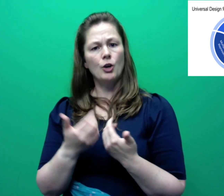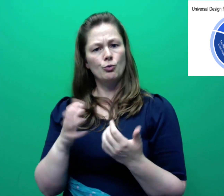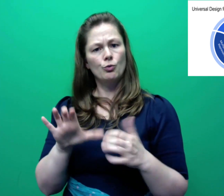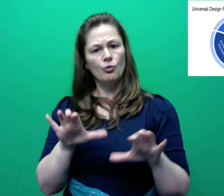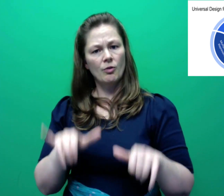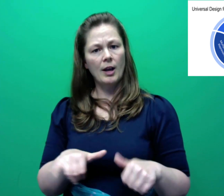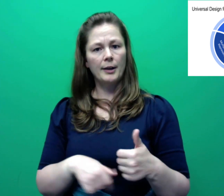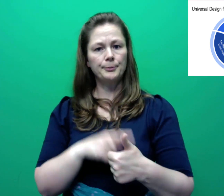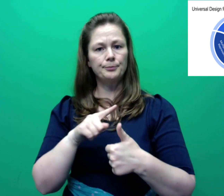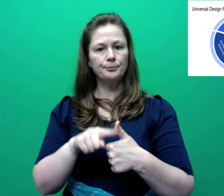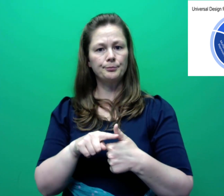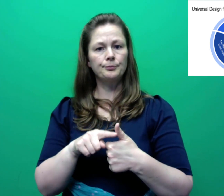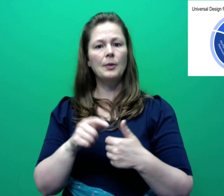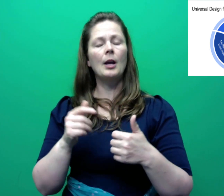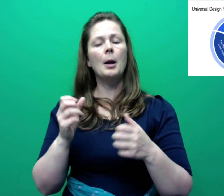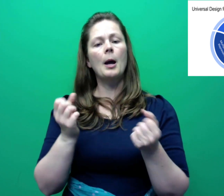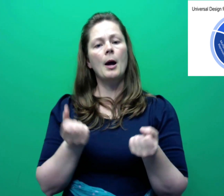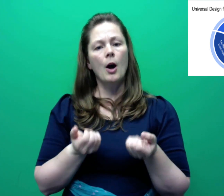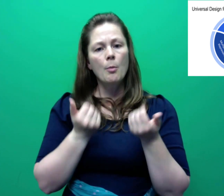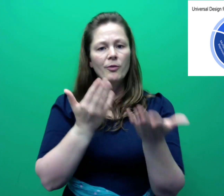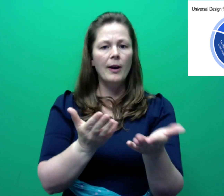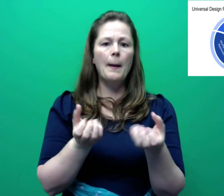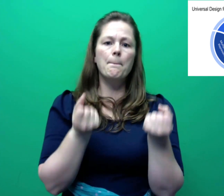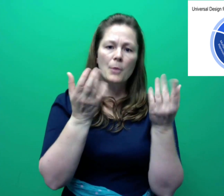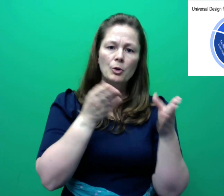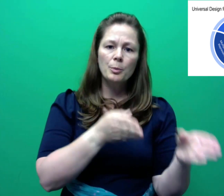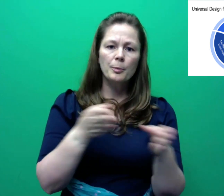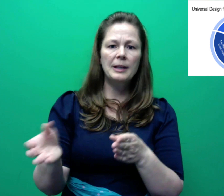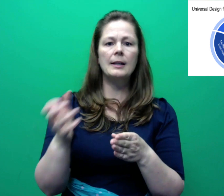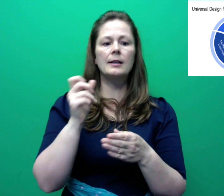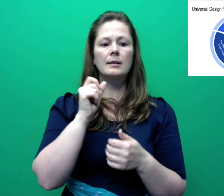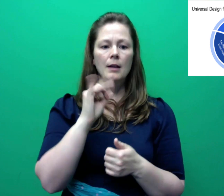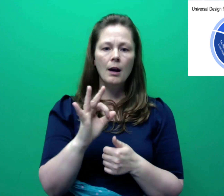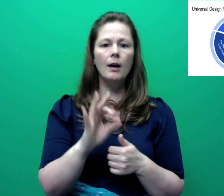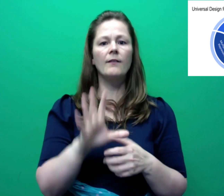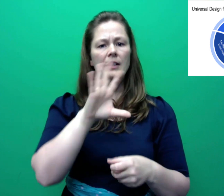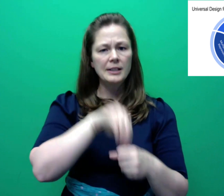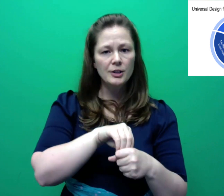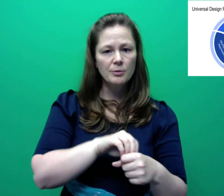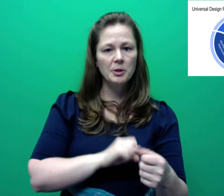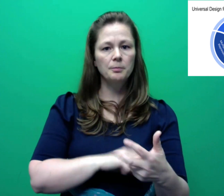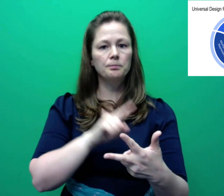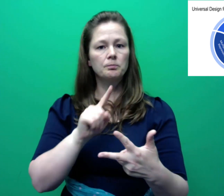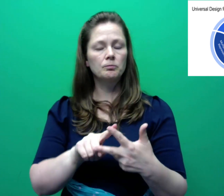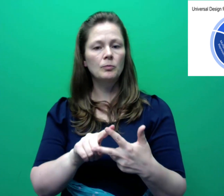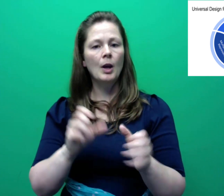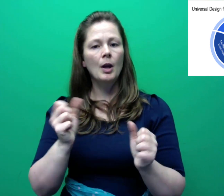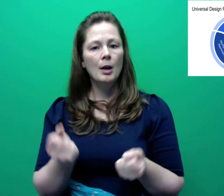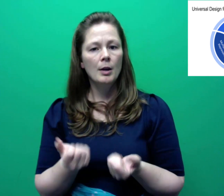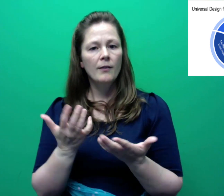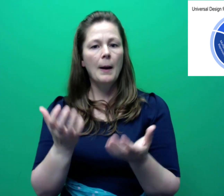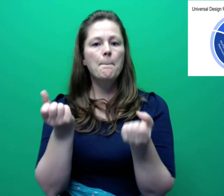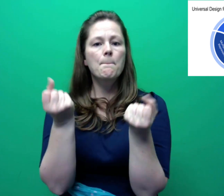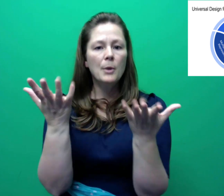barriers to the maximum extent possible using multiple means of engagement,